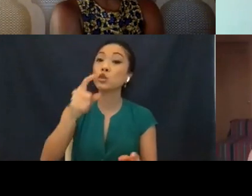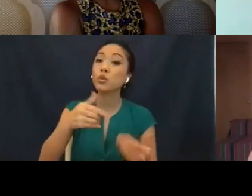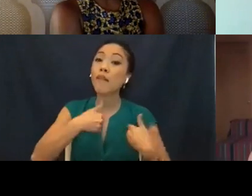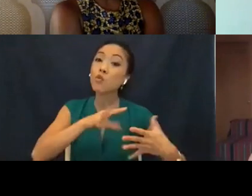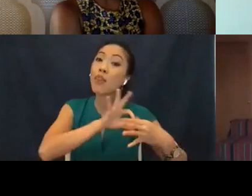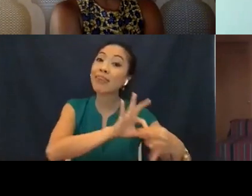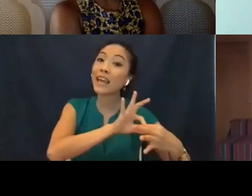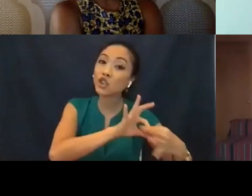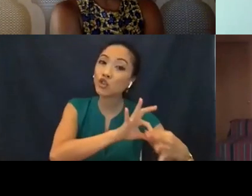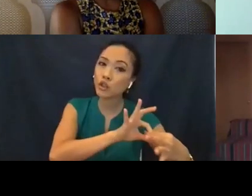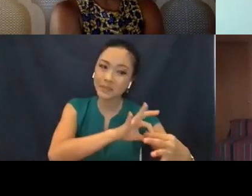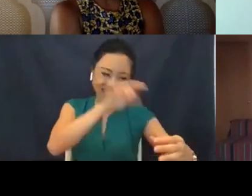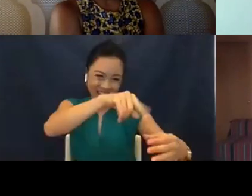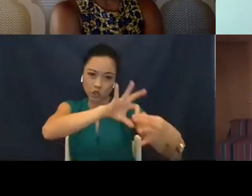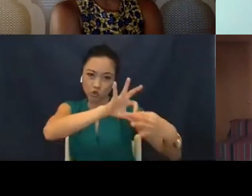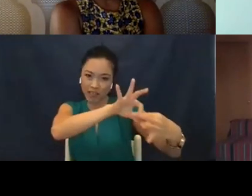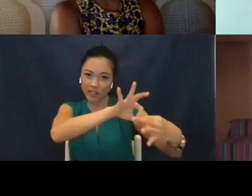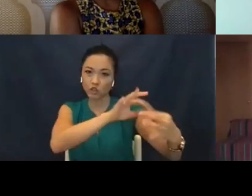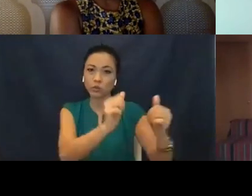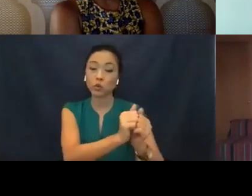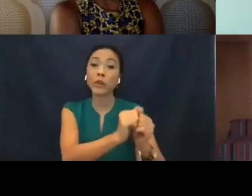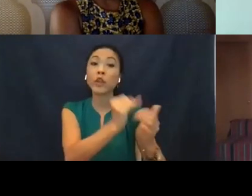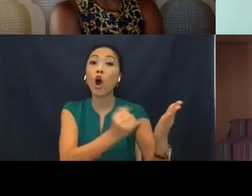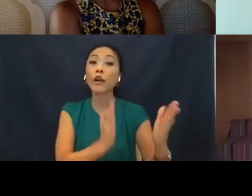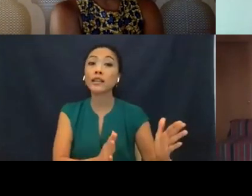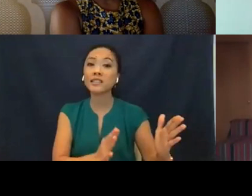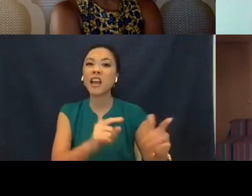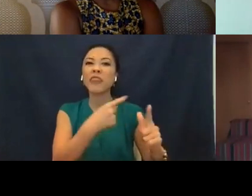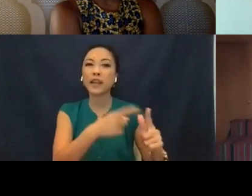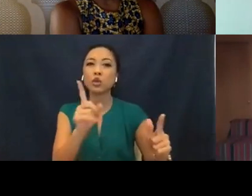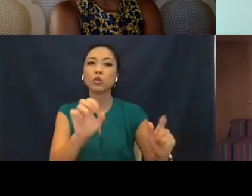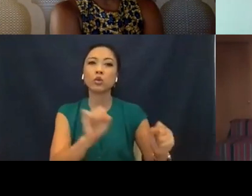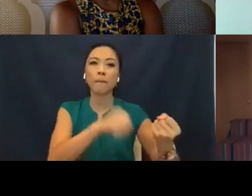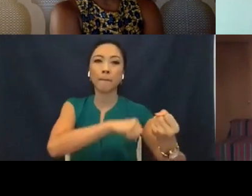deepen the relationship even further and then allow them to lead; it wasn't like a new relationship you're trying